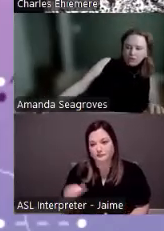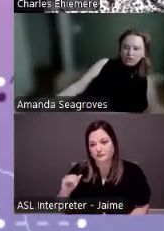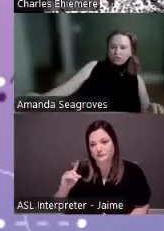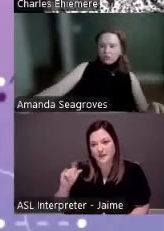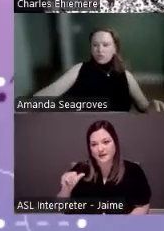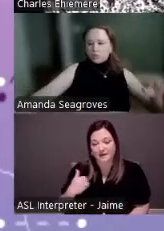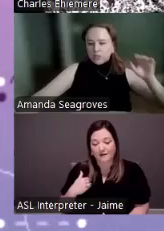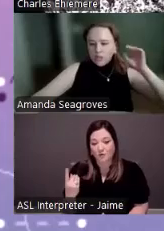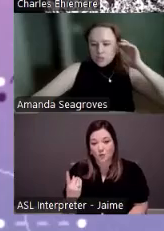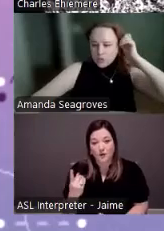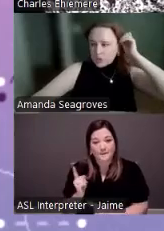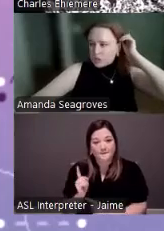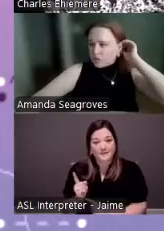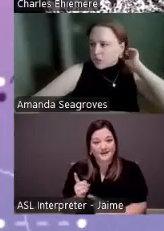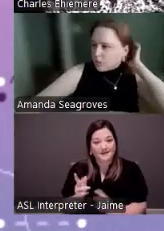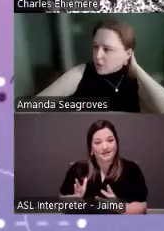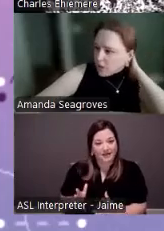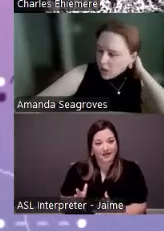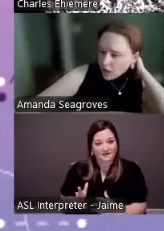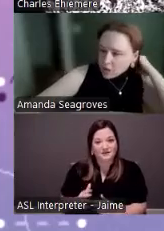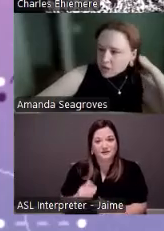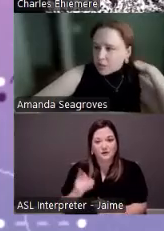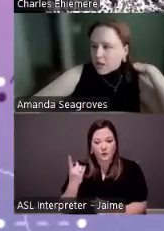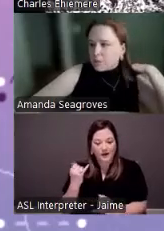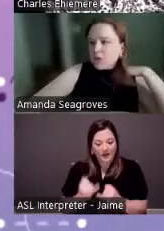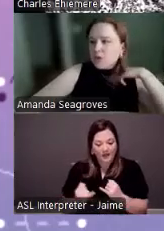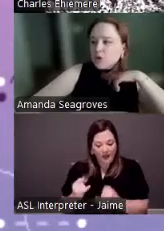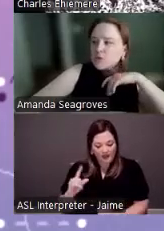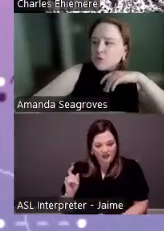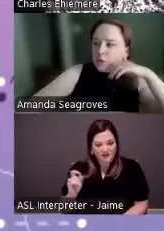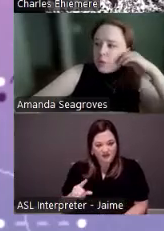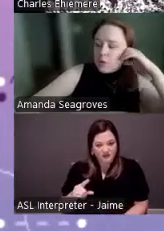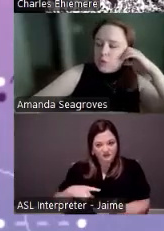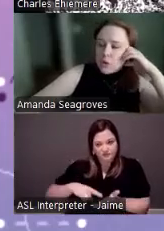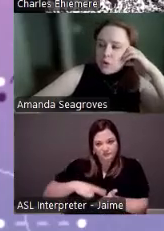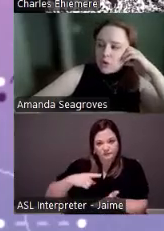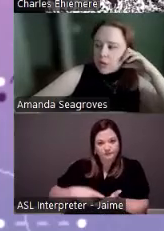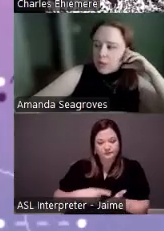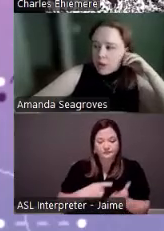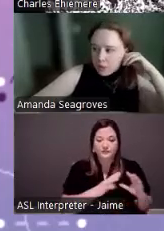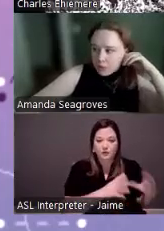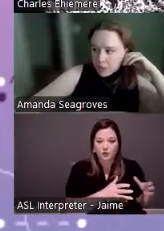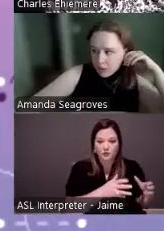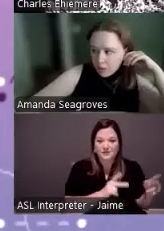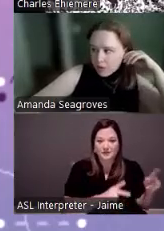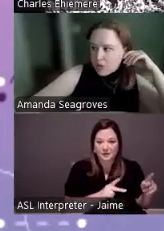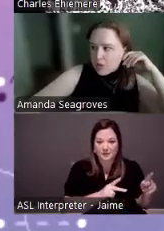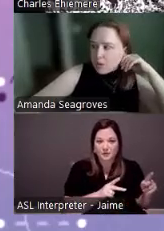to just read one last question. So sometimes there are groups of people who don't agree about public health.